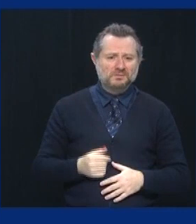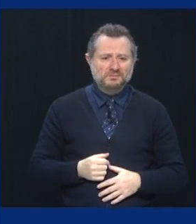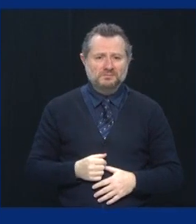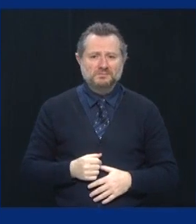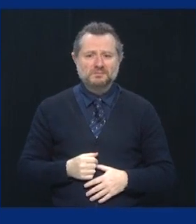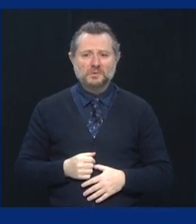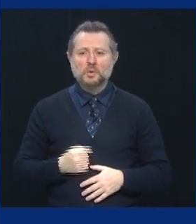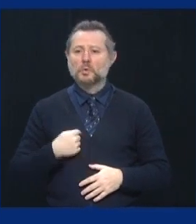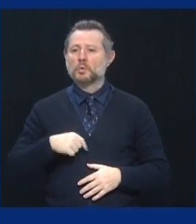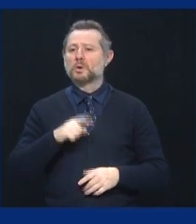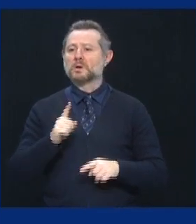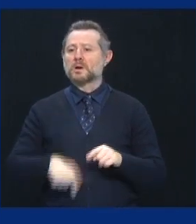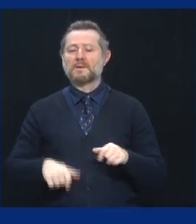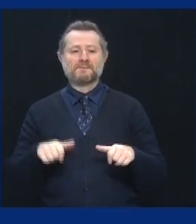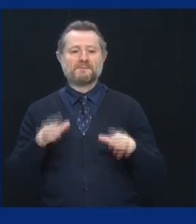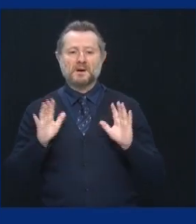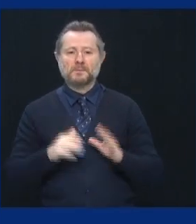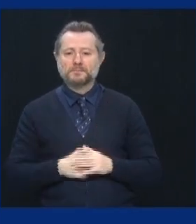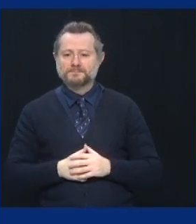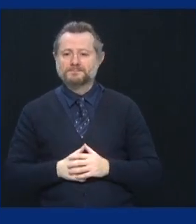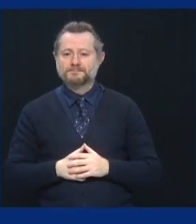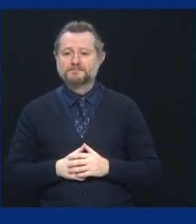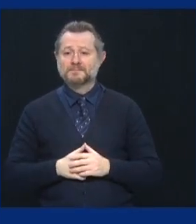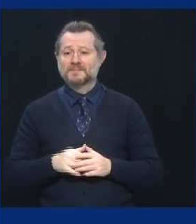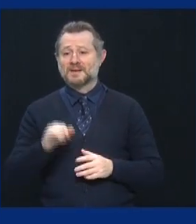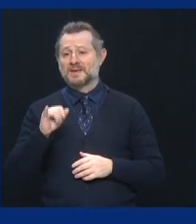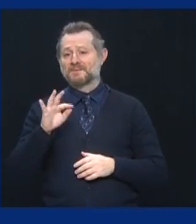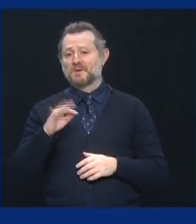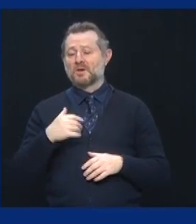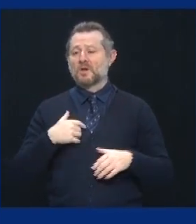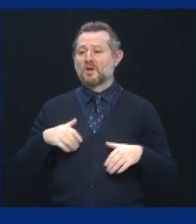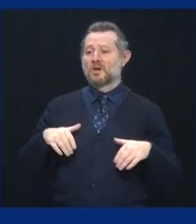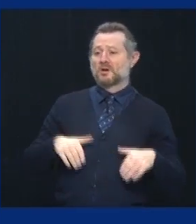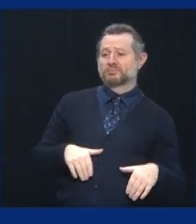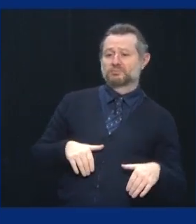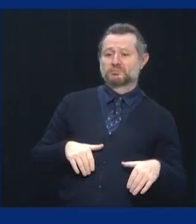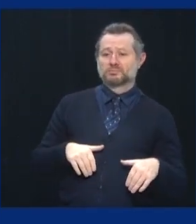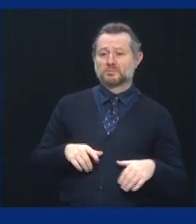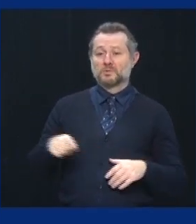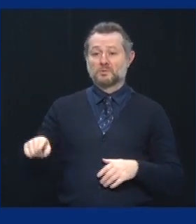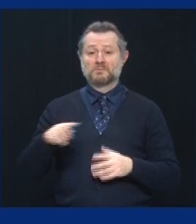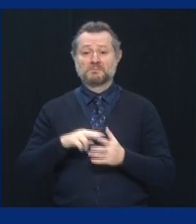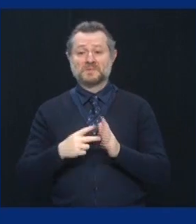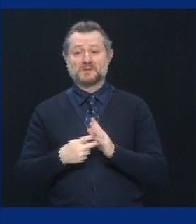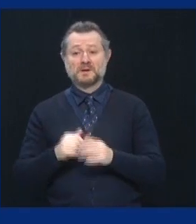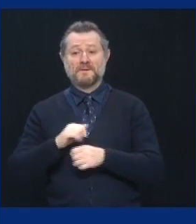HAPPENS? THE ENEMY WINS. WE DON'T HAVE THE LUXURY OF